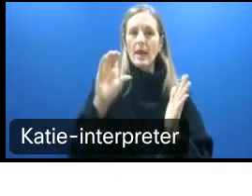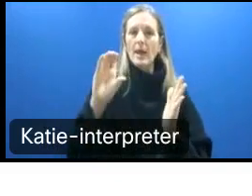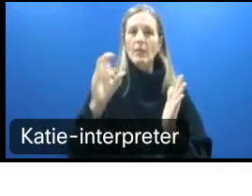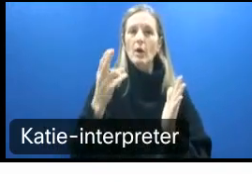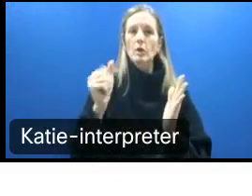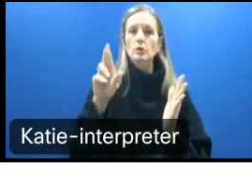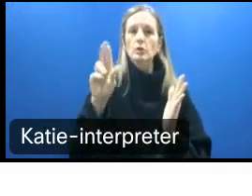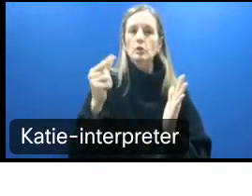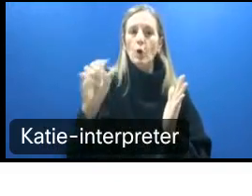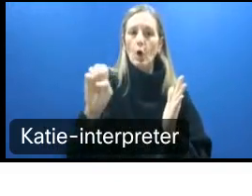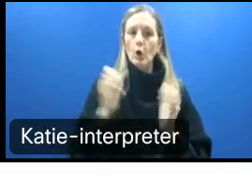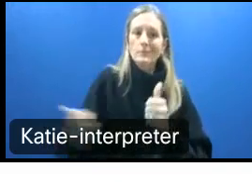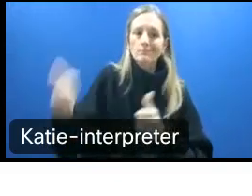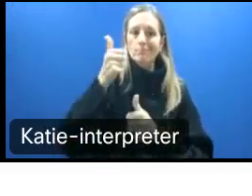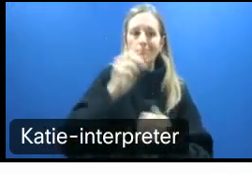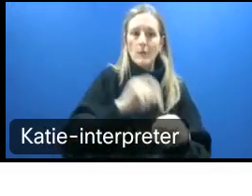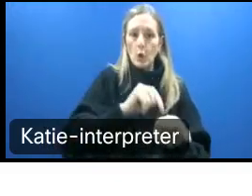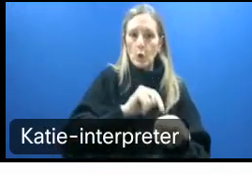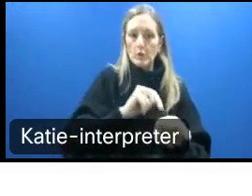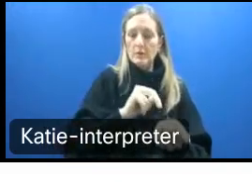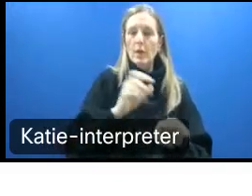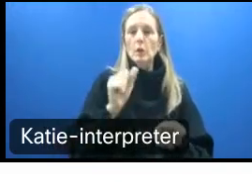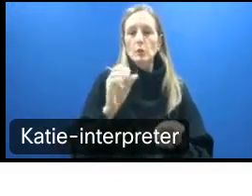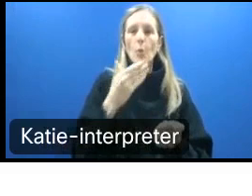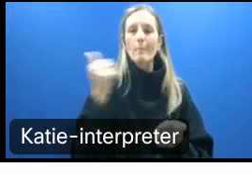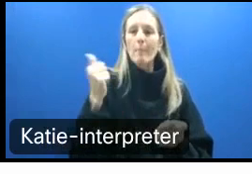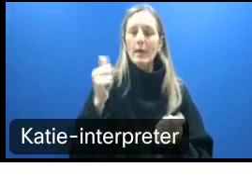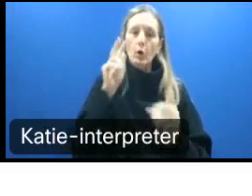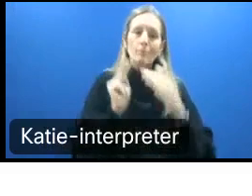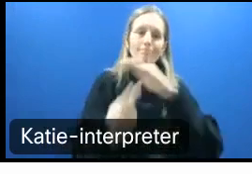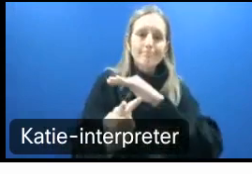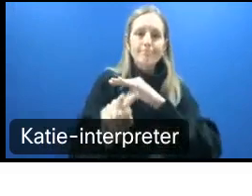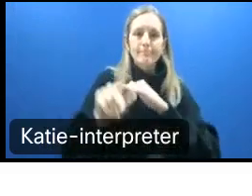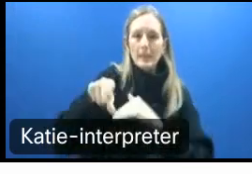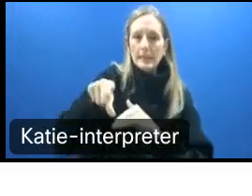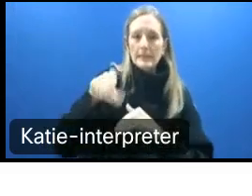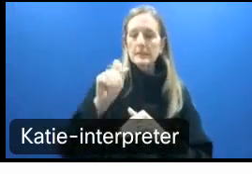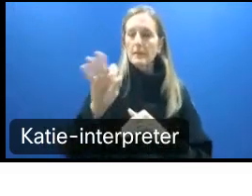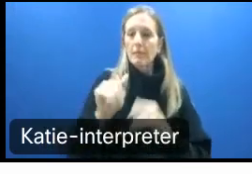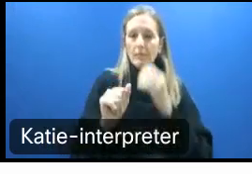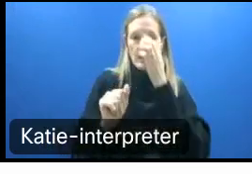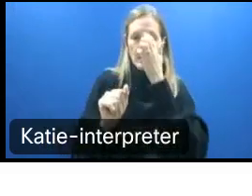To better, um, anticipate the needs of the residents.